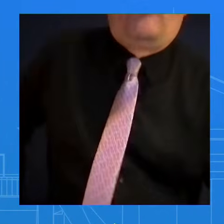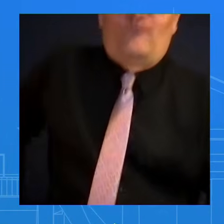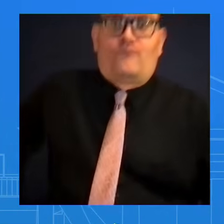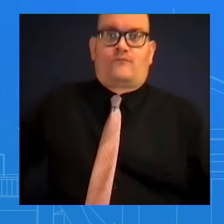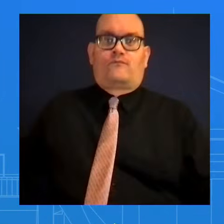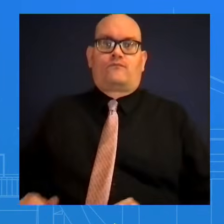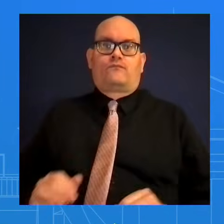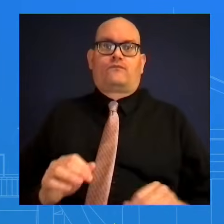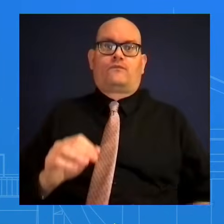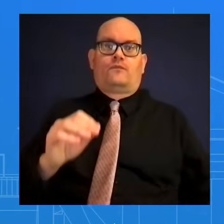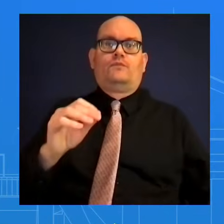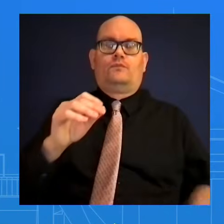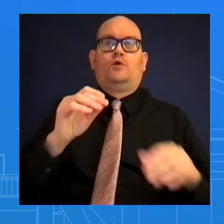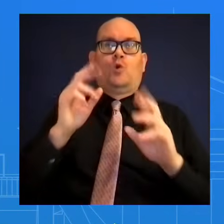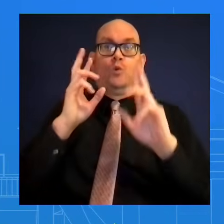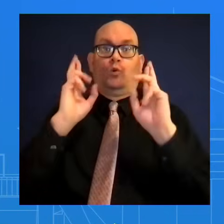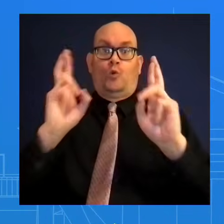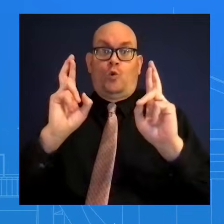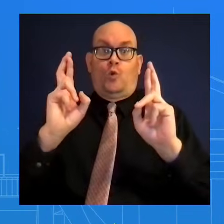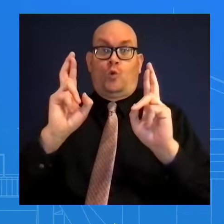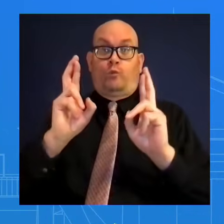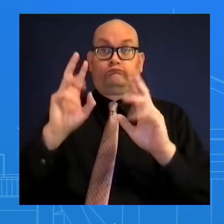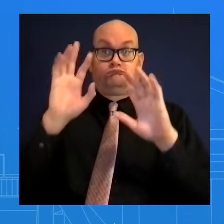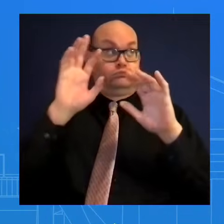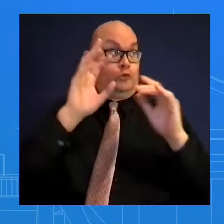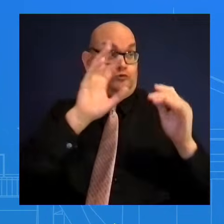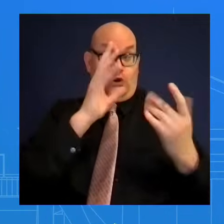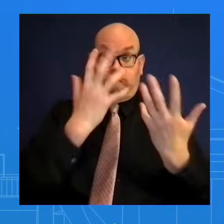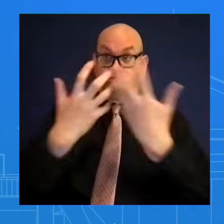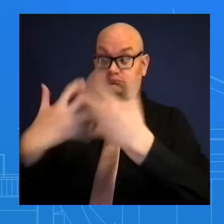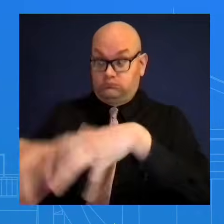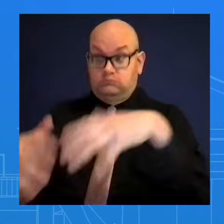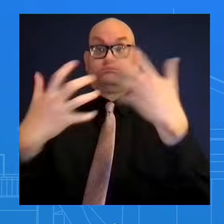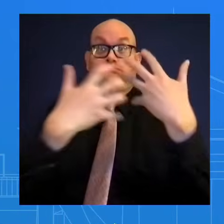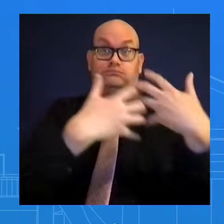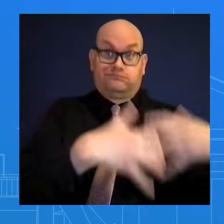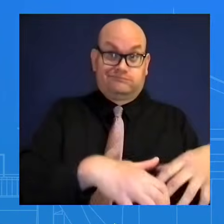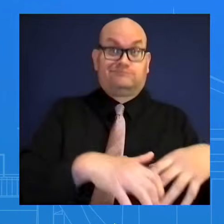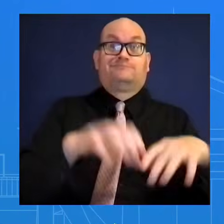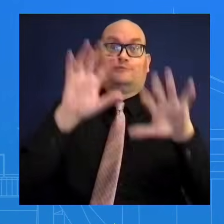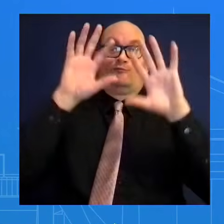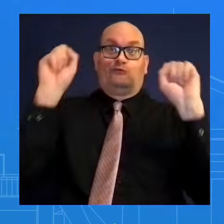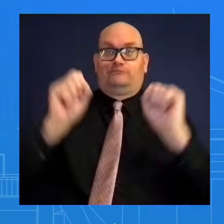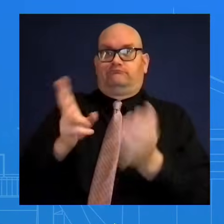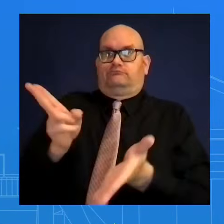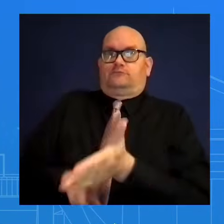that we do not have a catastrophic situation on our hands as it relates to the economy.